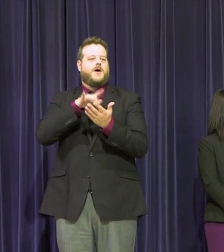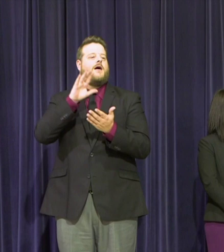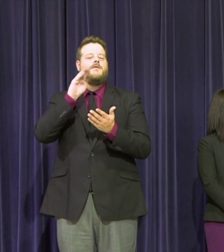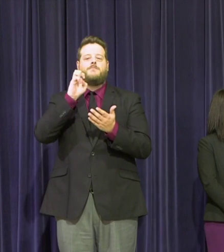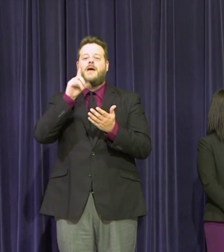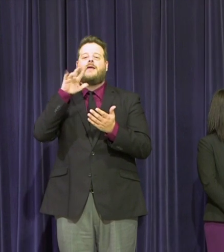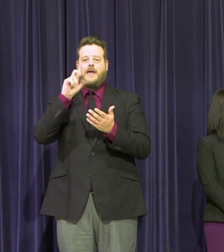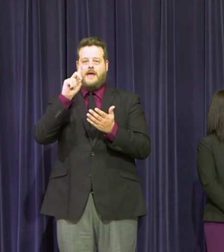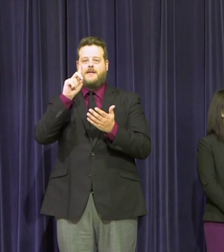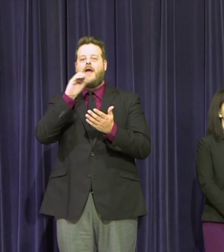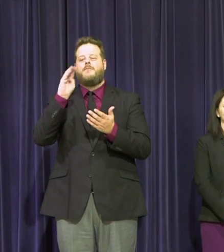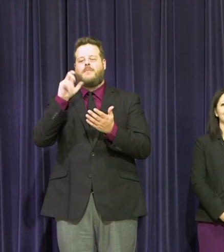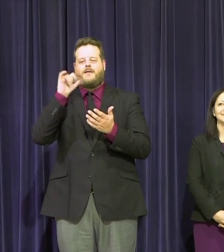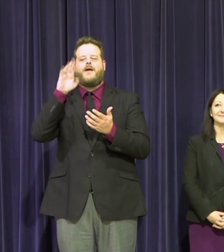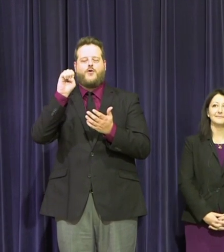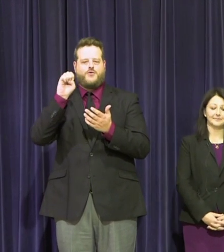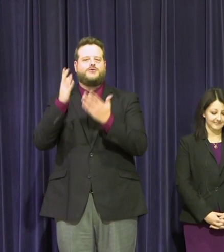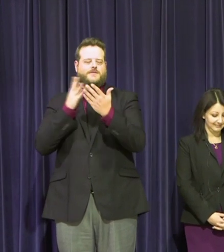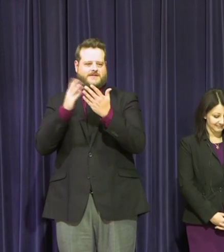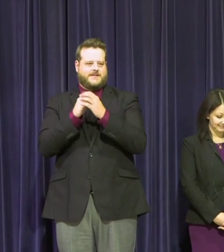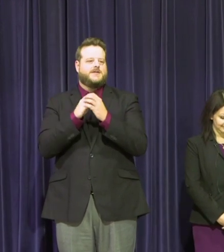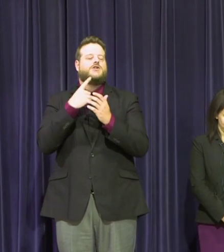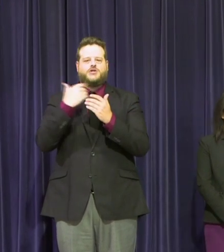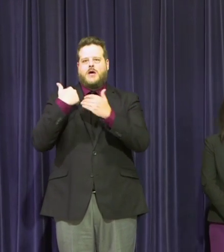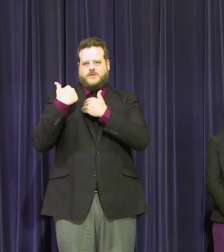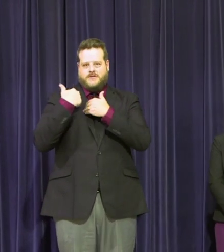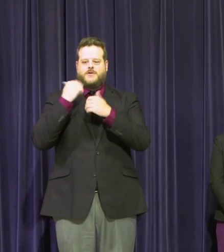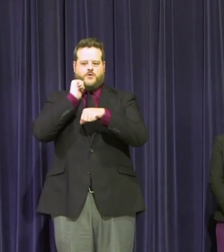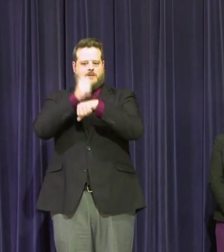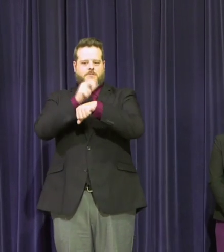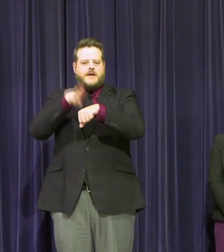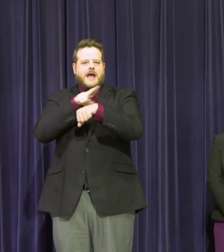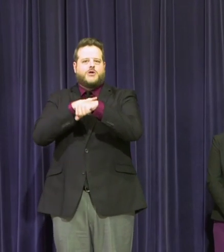In this capacity, she held responsibilities for implementing national policies for Medicare,